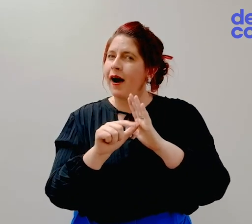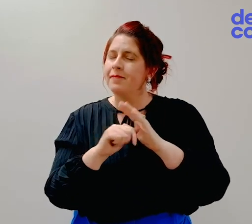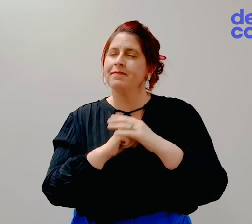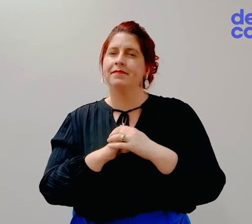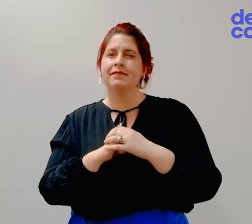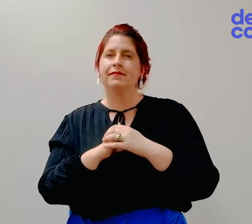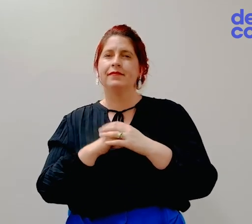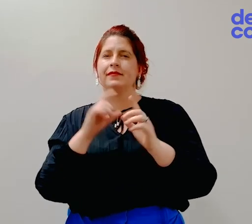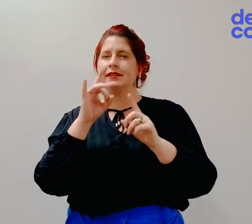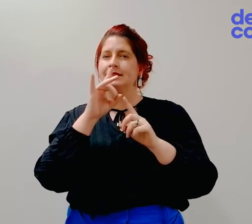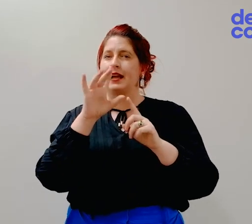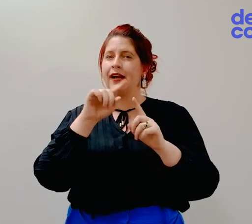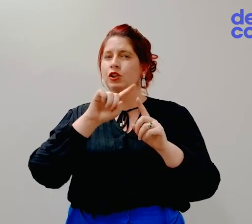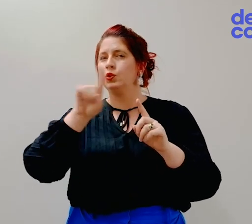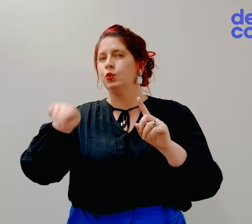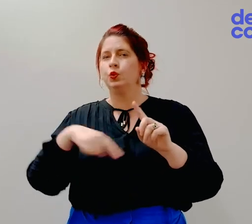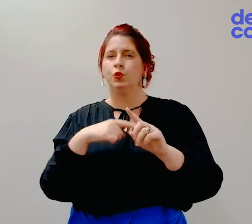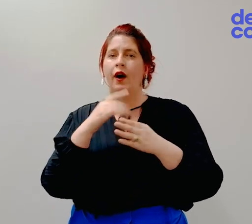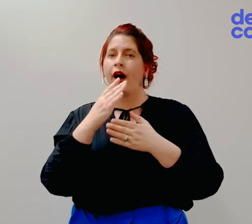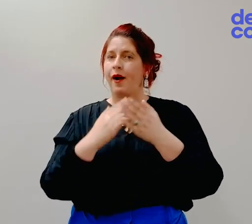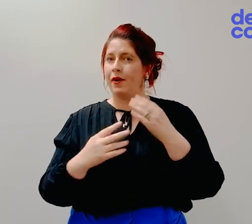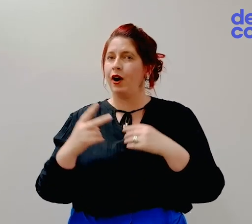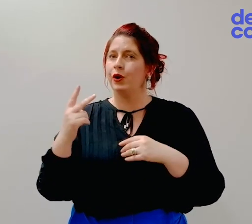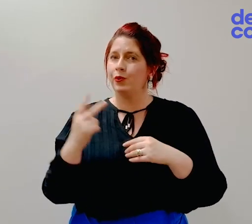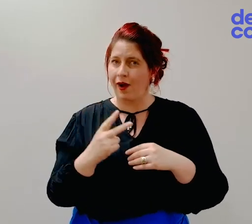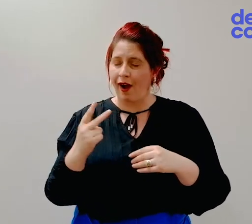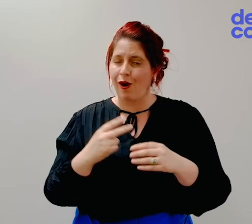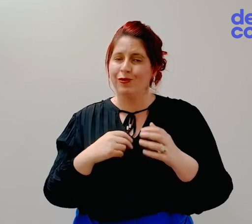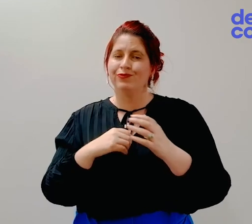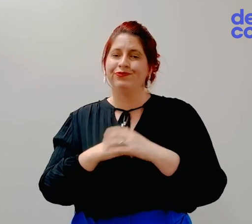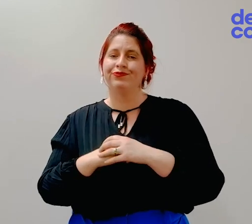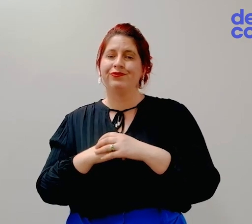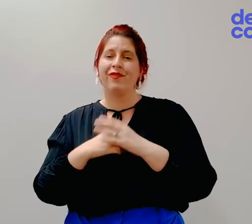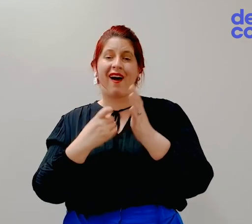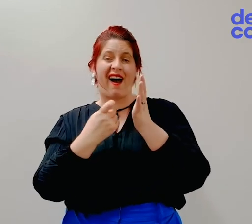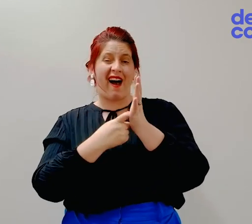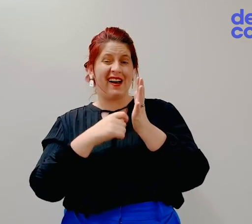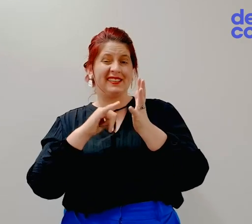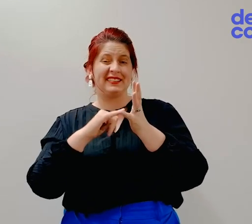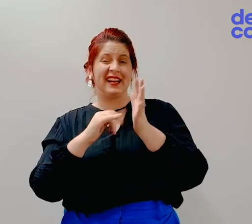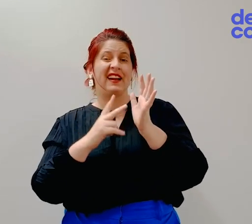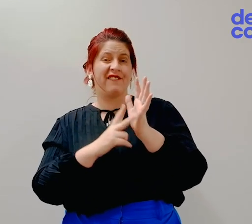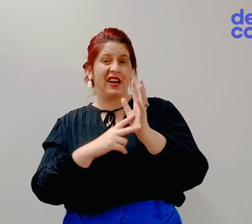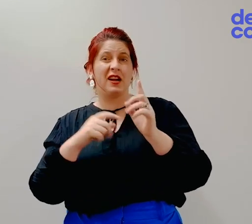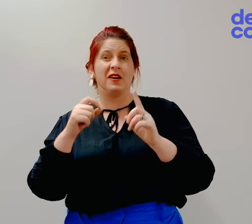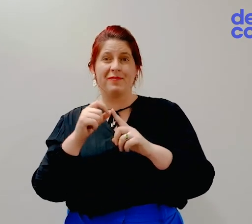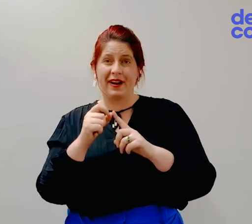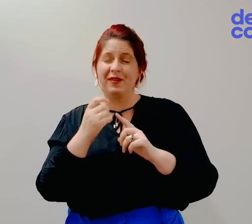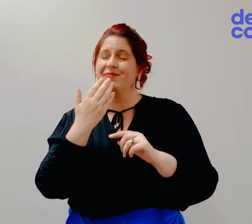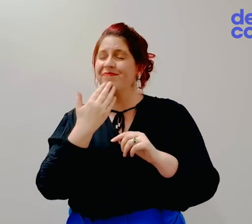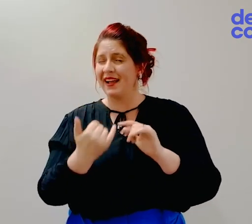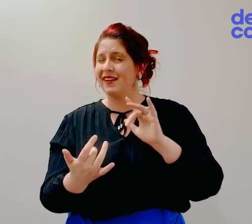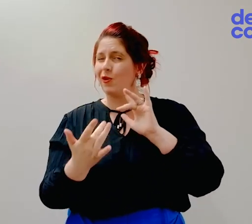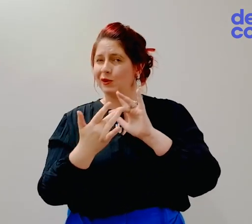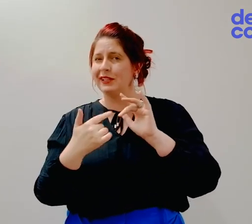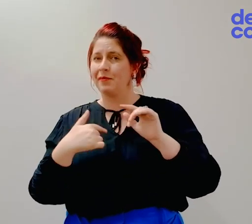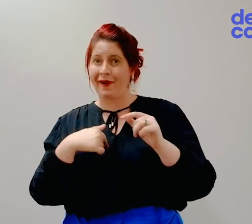It will begin at 10 a.m. and finish at 12:30 p.m. If you could please email me